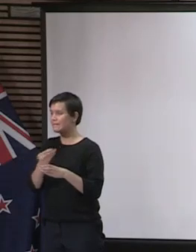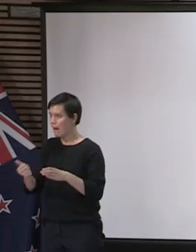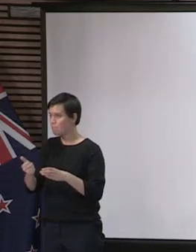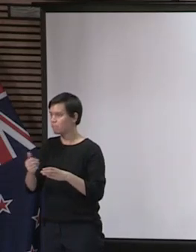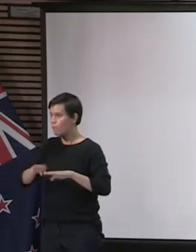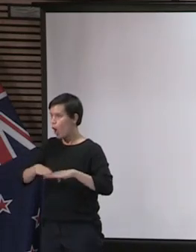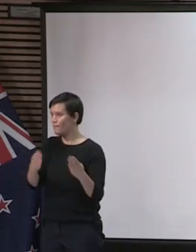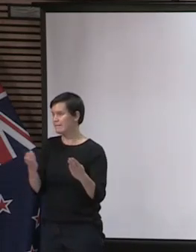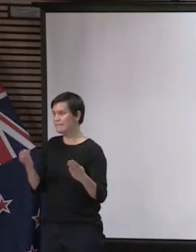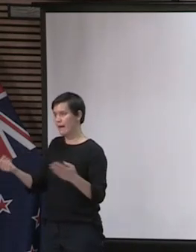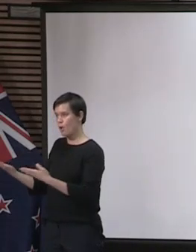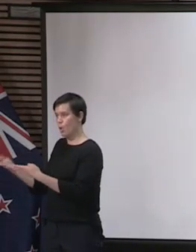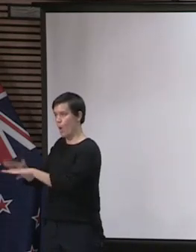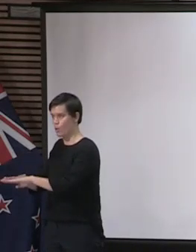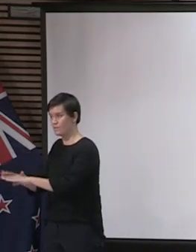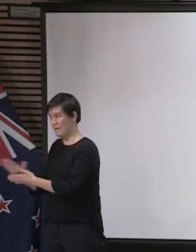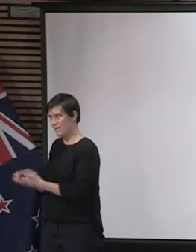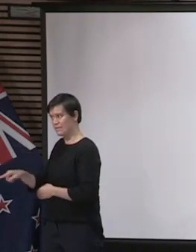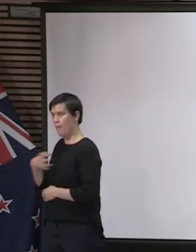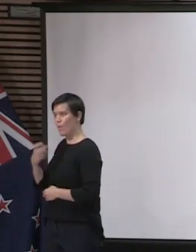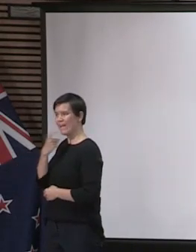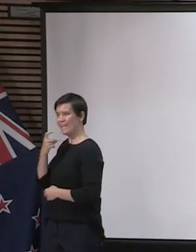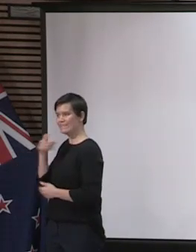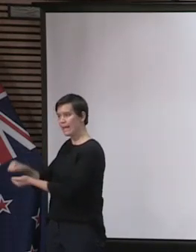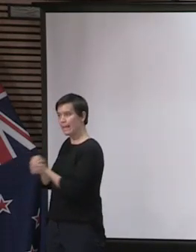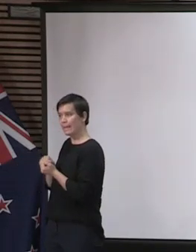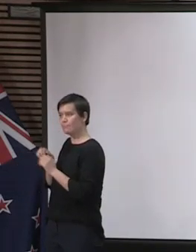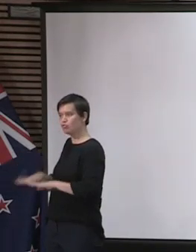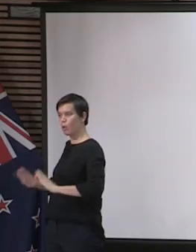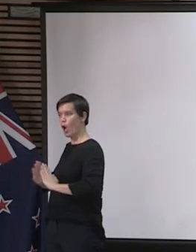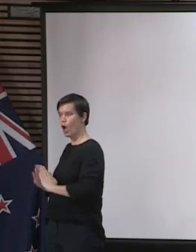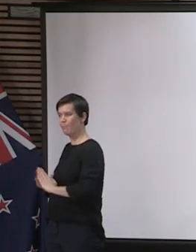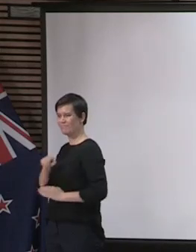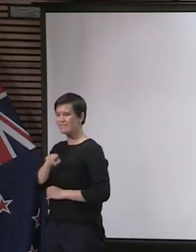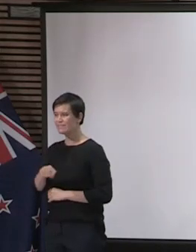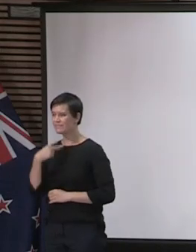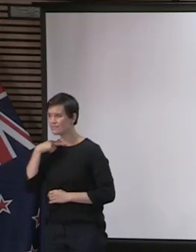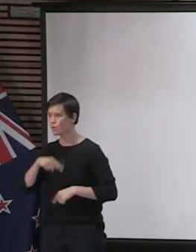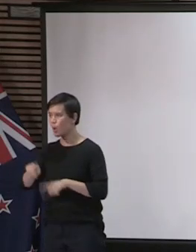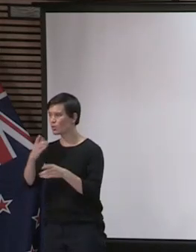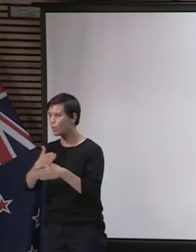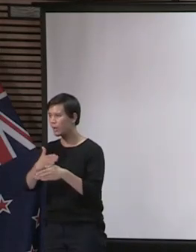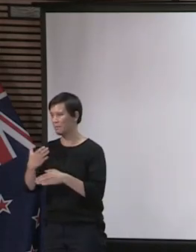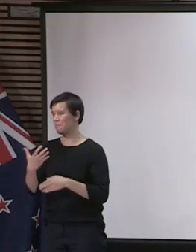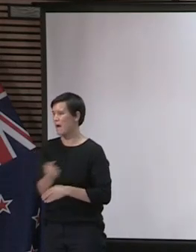more able to work from home that can't. But I think we also need to keep in mind that